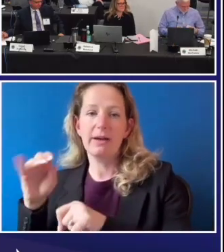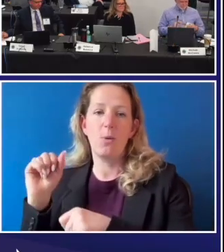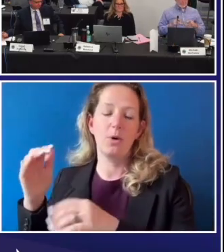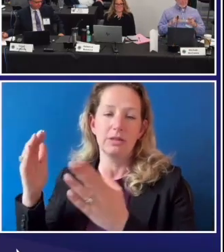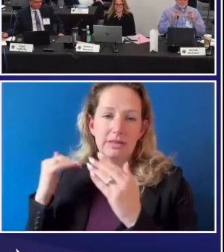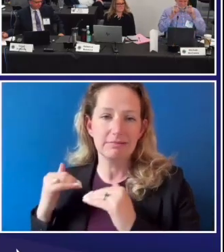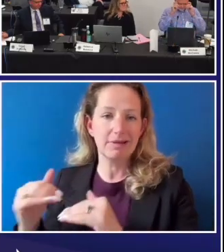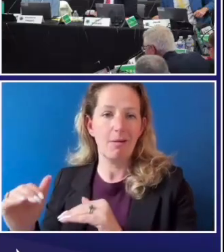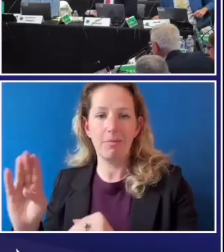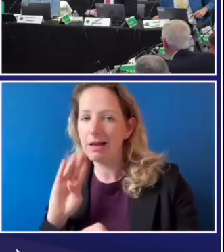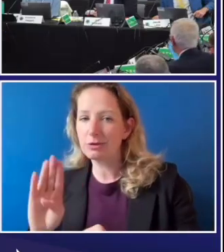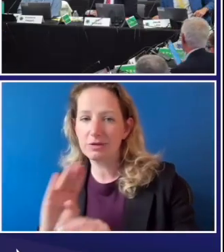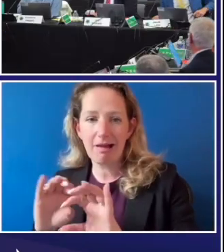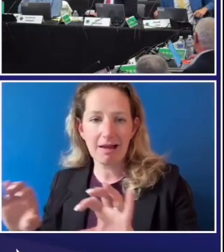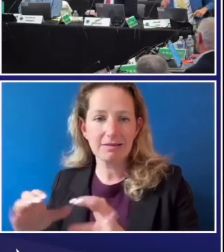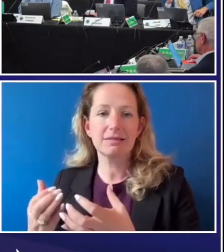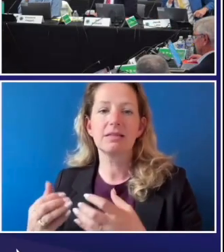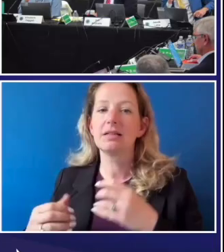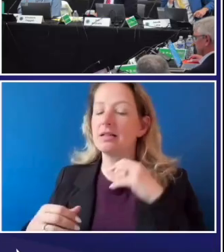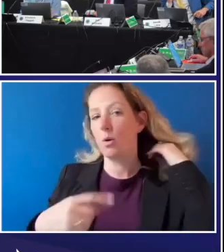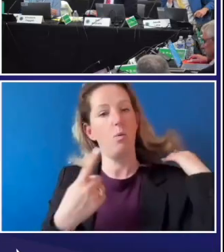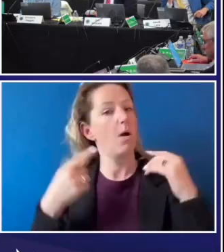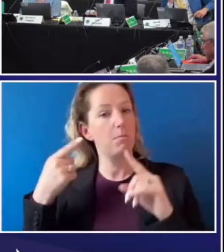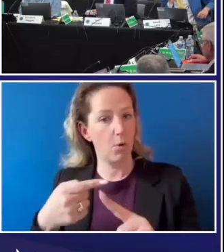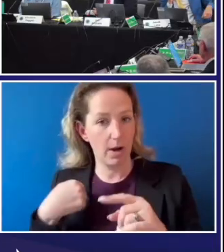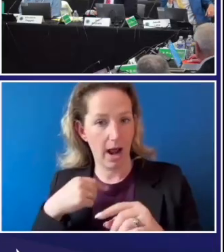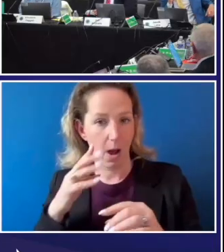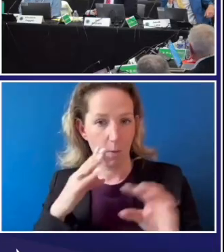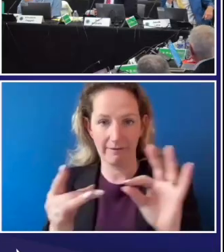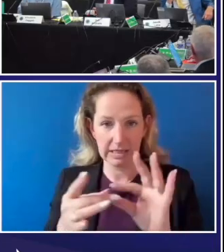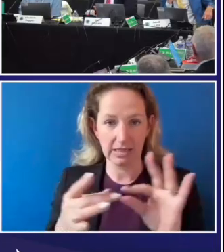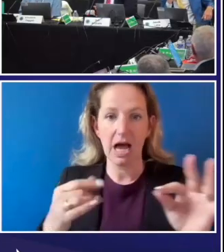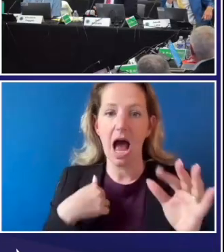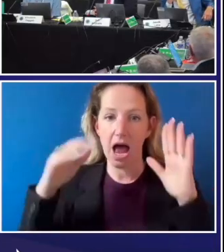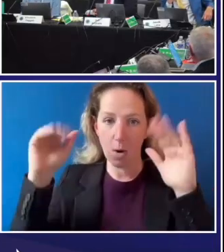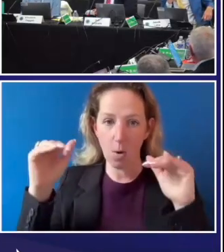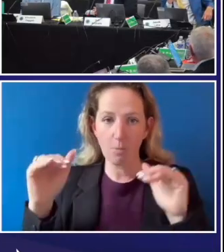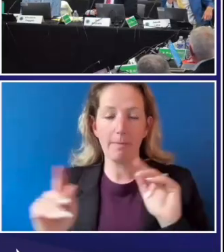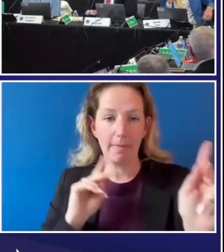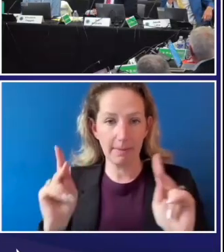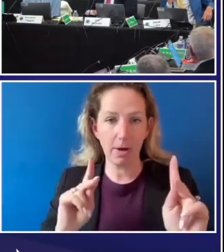Yeah, the, the, the one point I'll say there is, um, I just hope people keep the focus on credits because